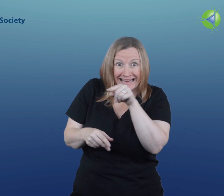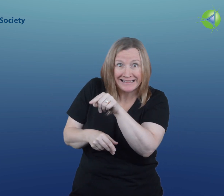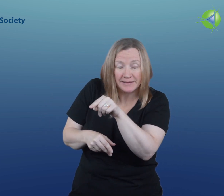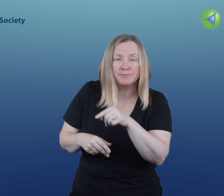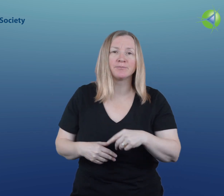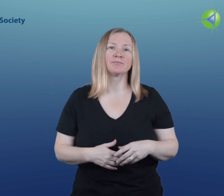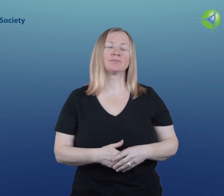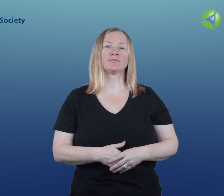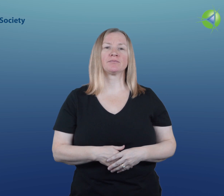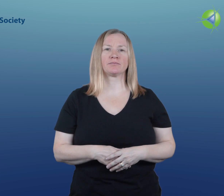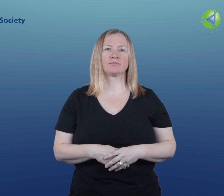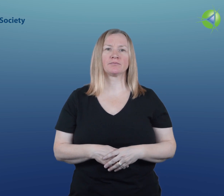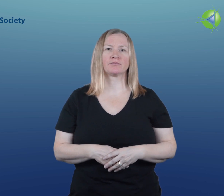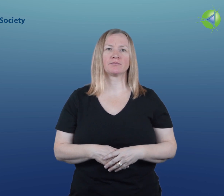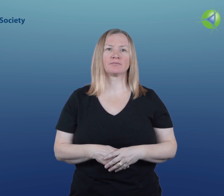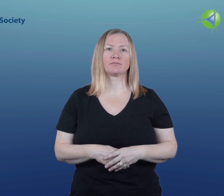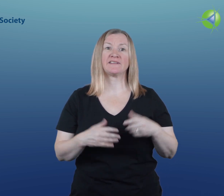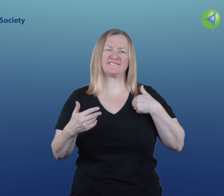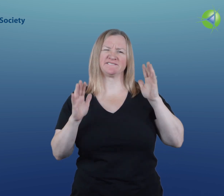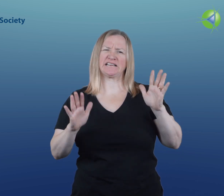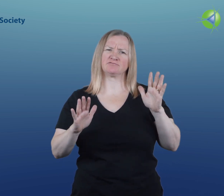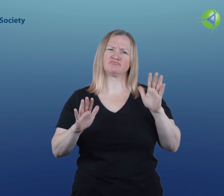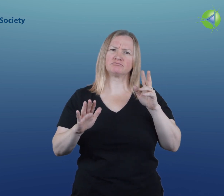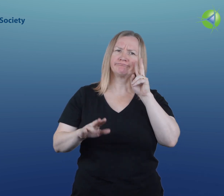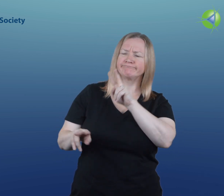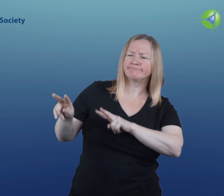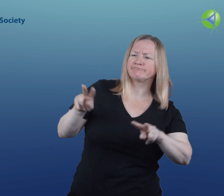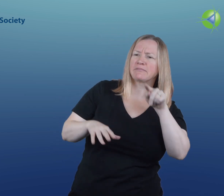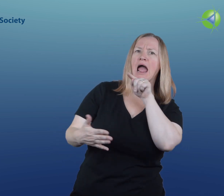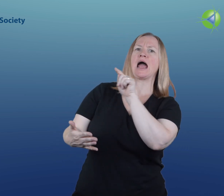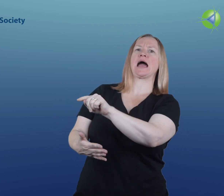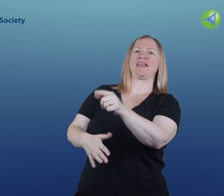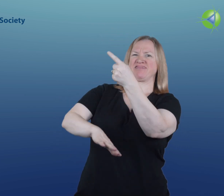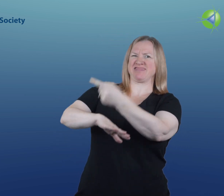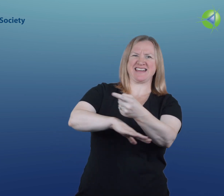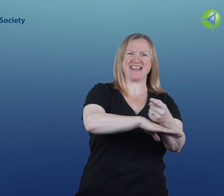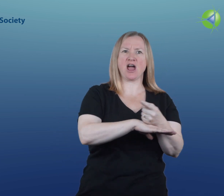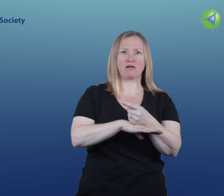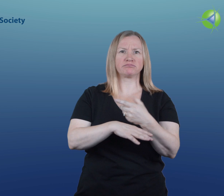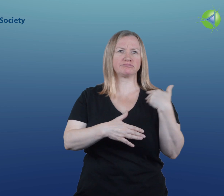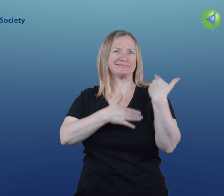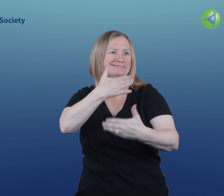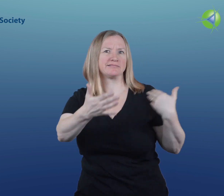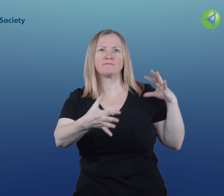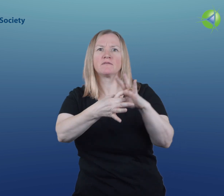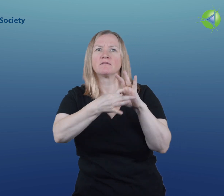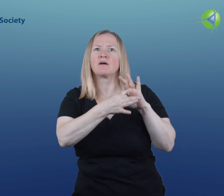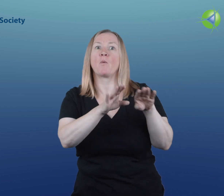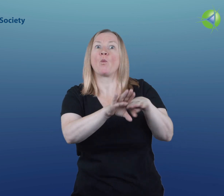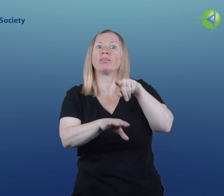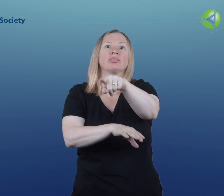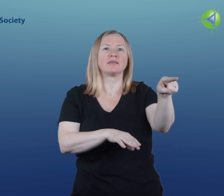We based our observations on our ongoing engagement with stakeholders,